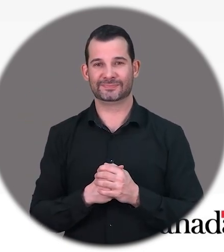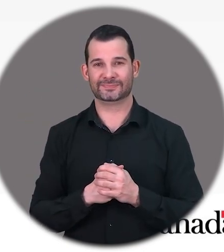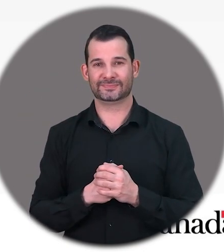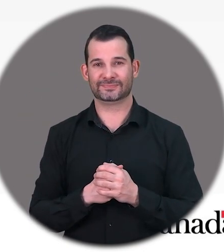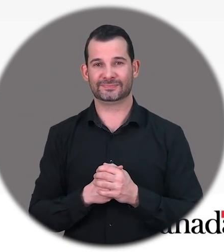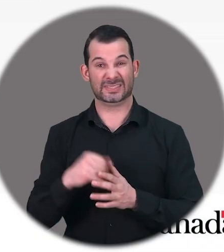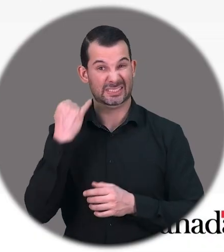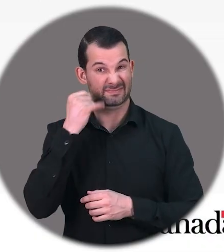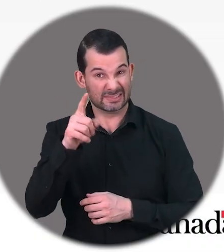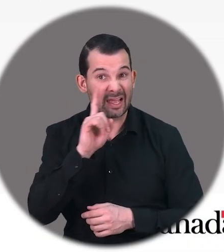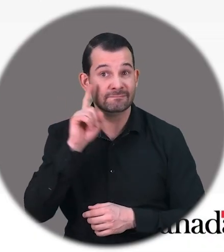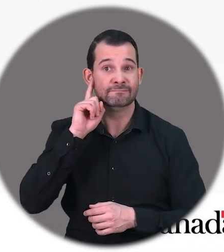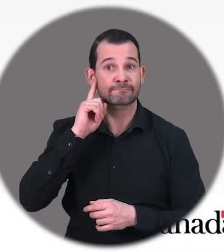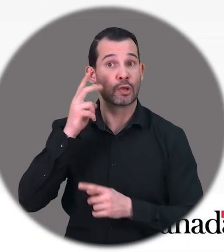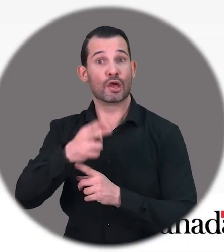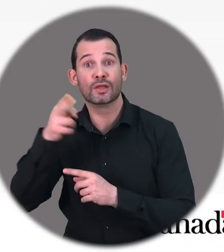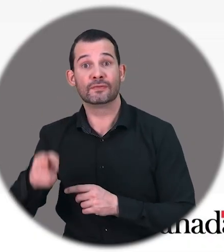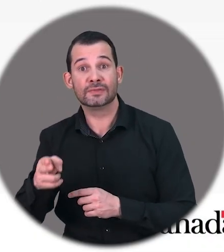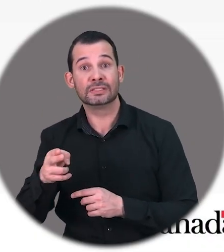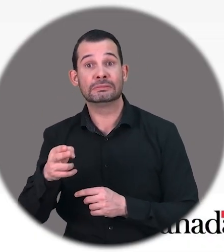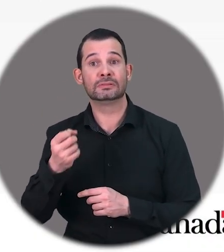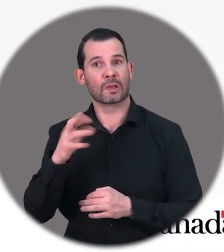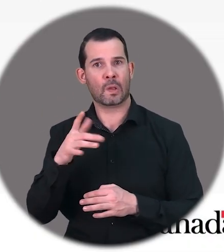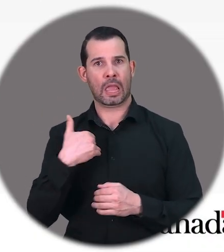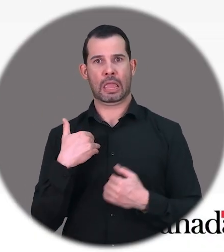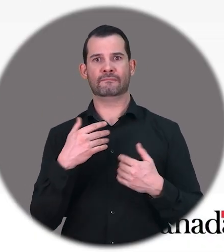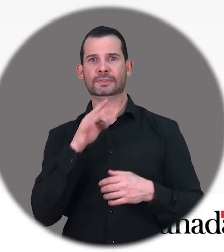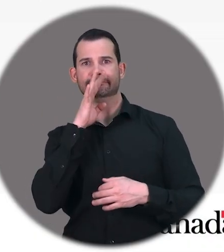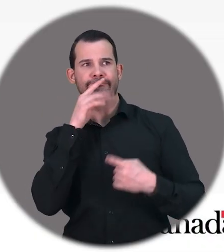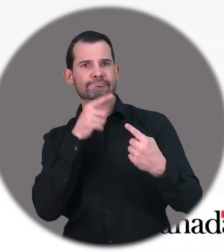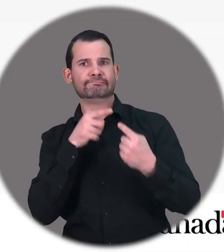If you are deaf, hard of hearing, or have a speech impairment